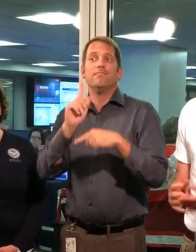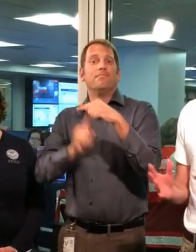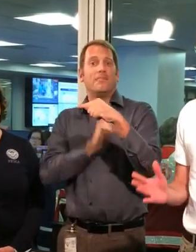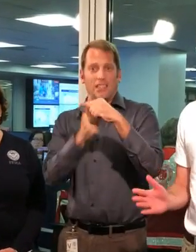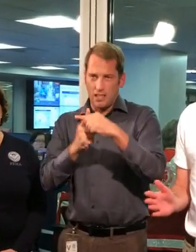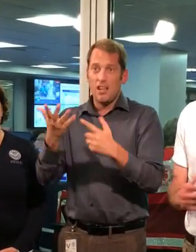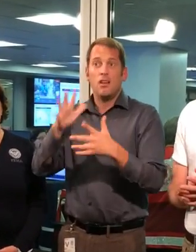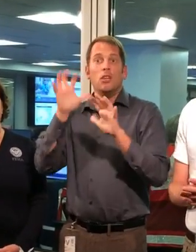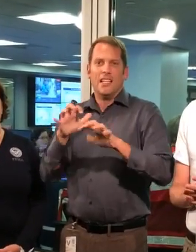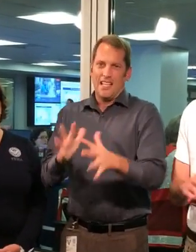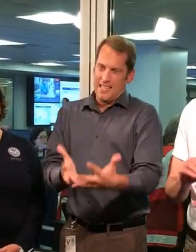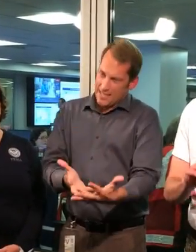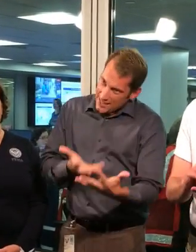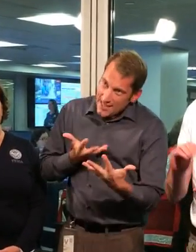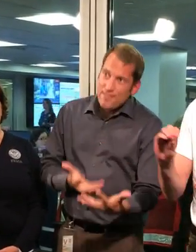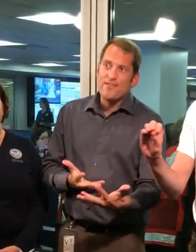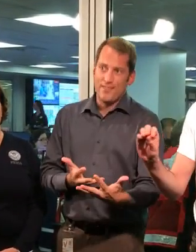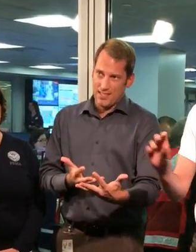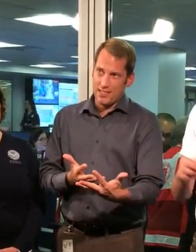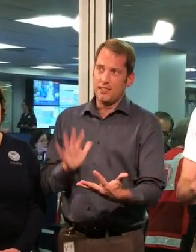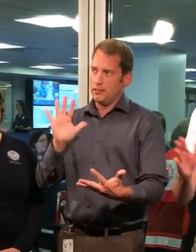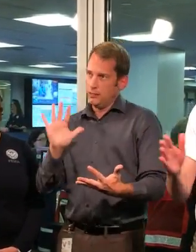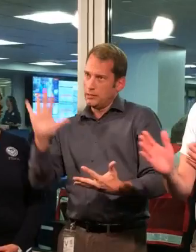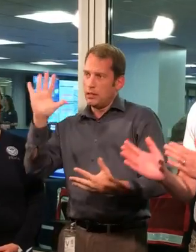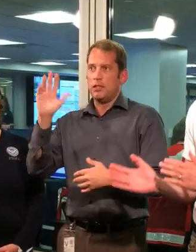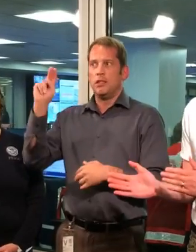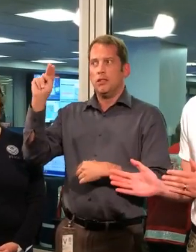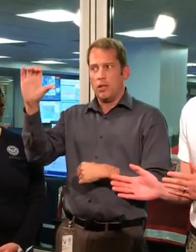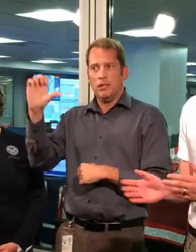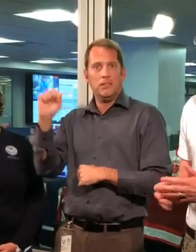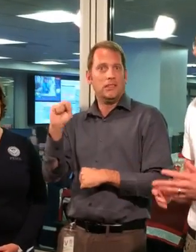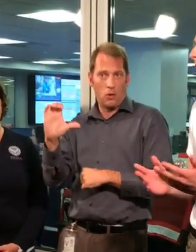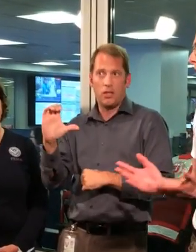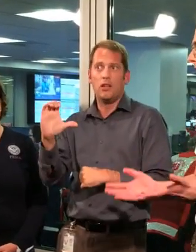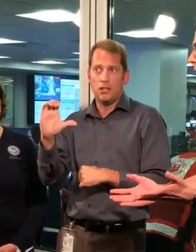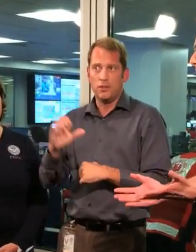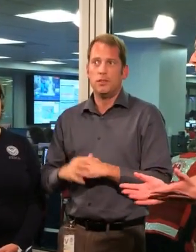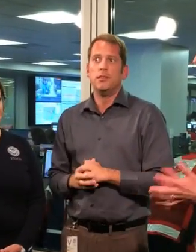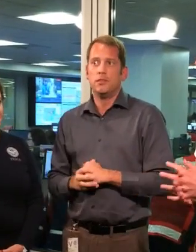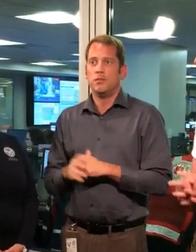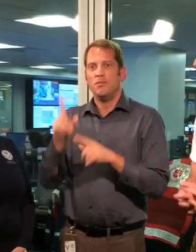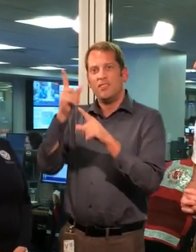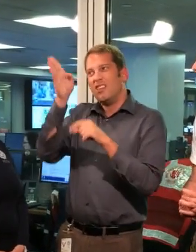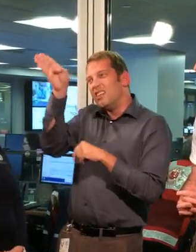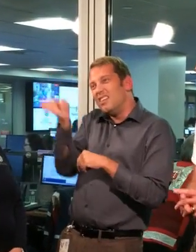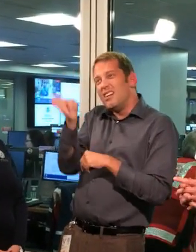particularly from along I-95 and areas eastward, we've already had reports of over 15 inches